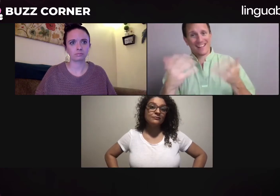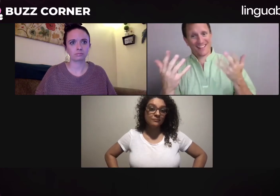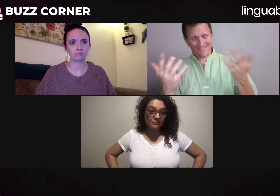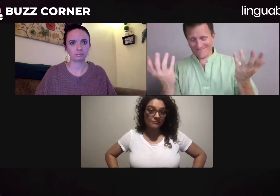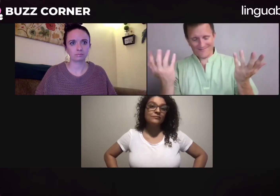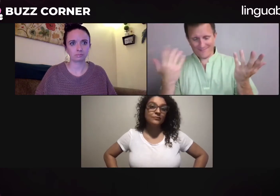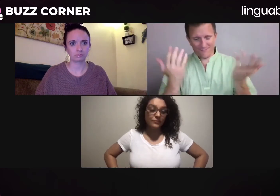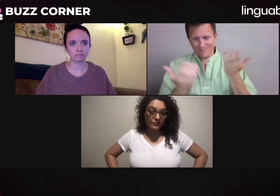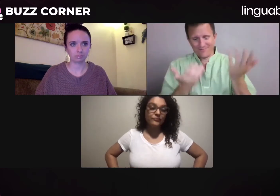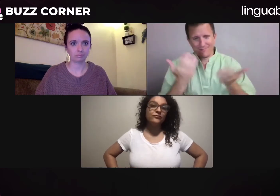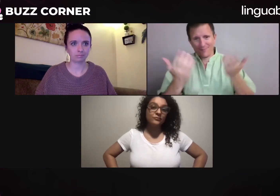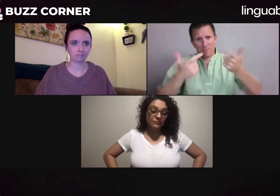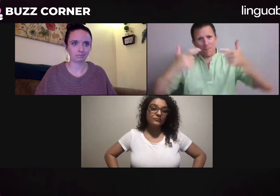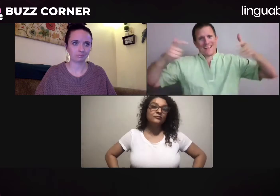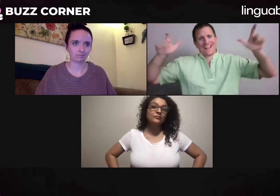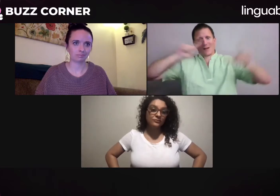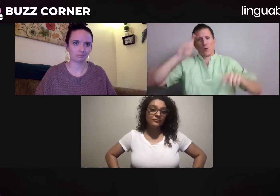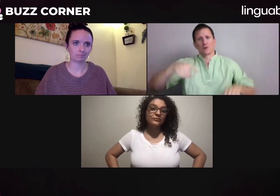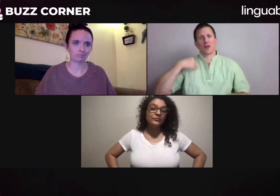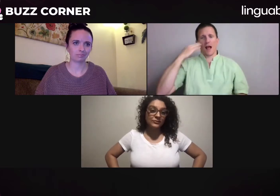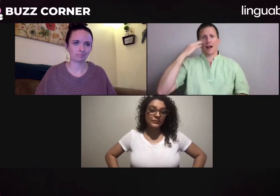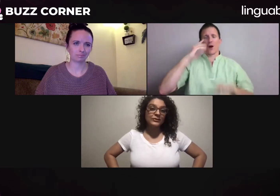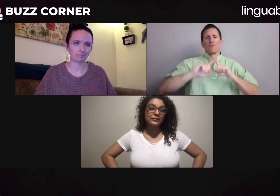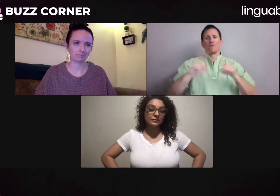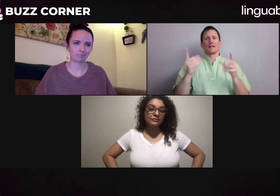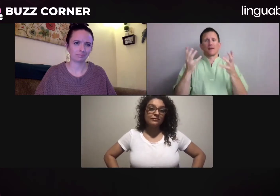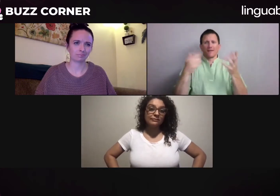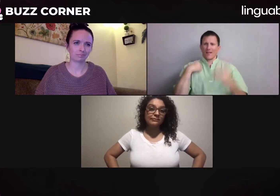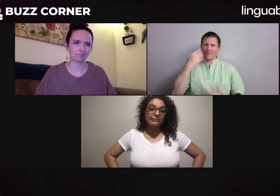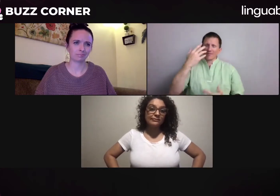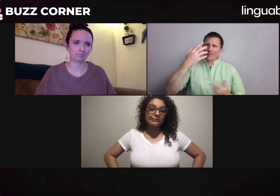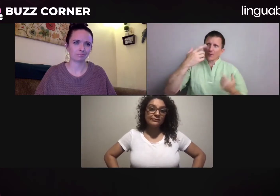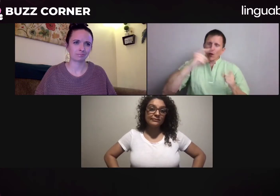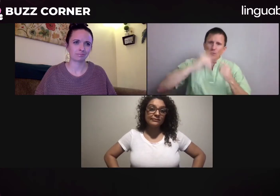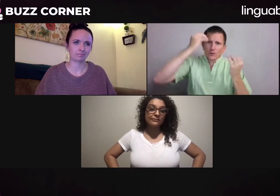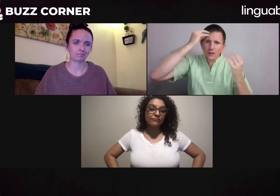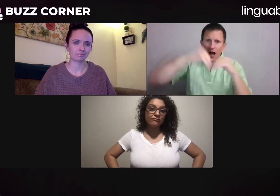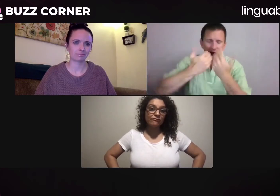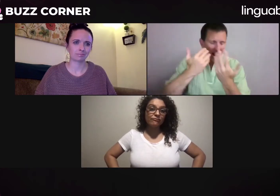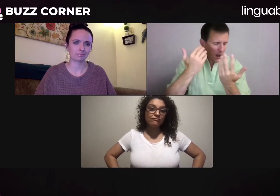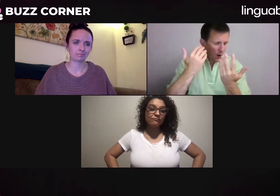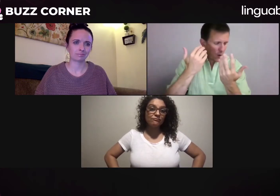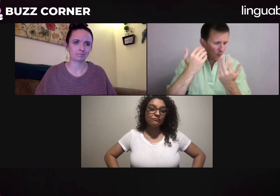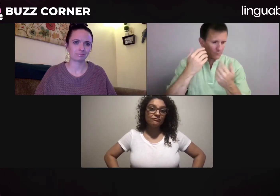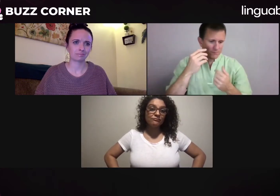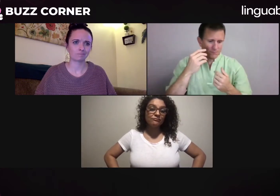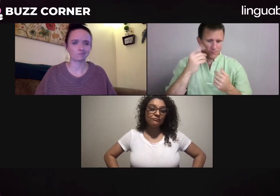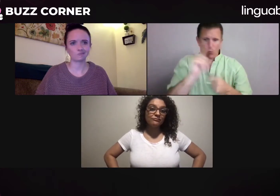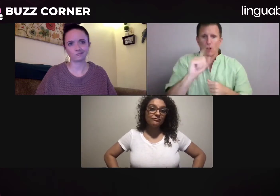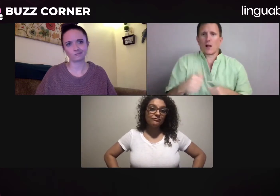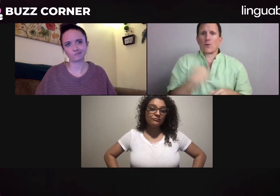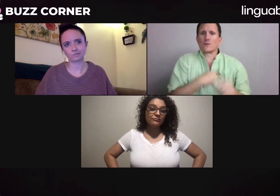So how do we prevent that from happening? I mean, that's a very big question. I know, but I'm trying to think through